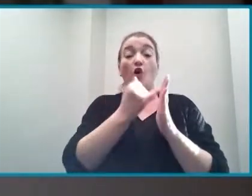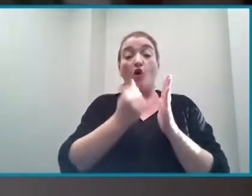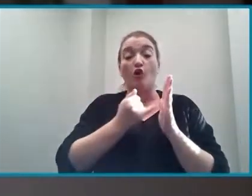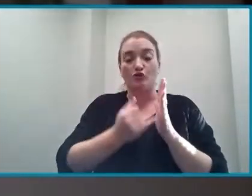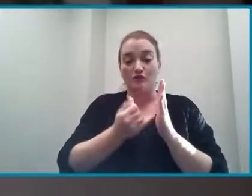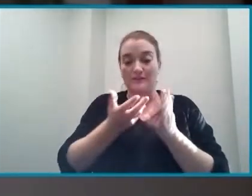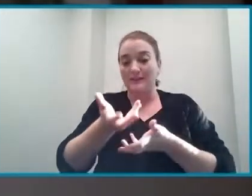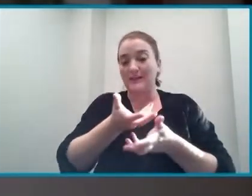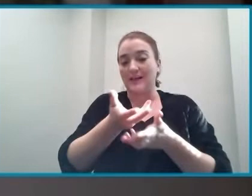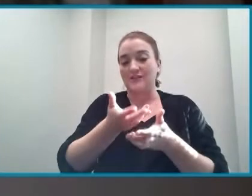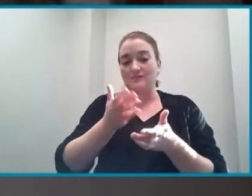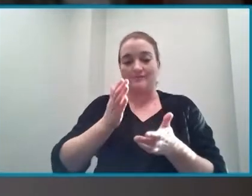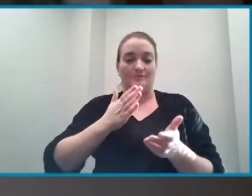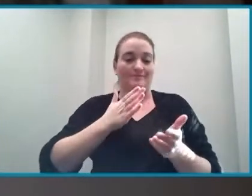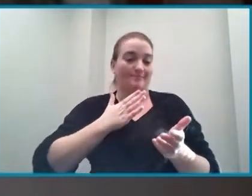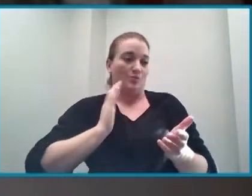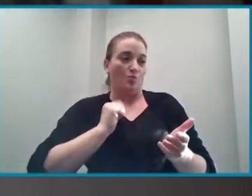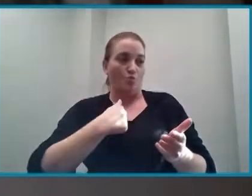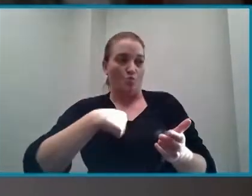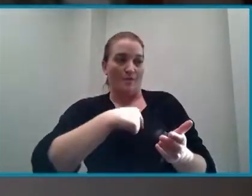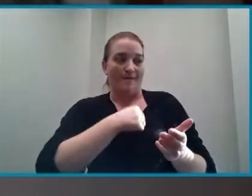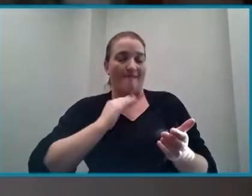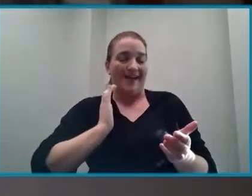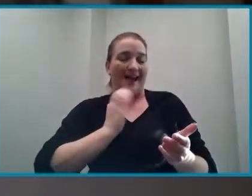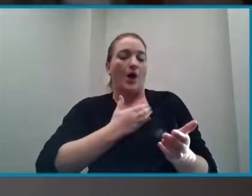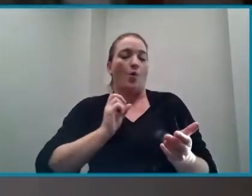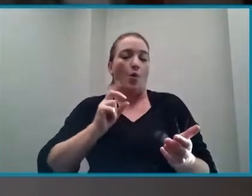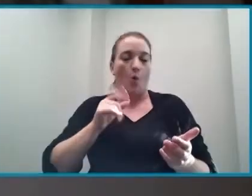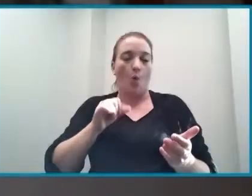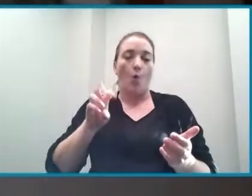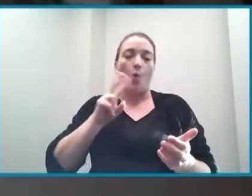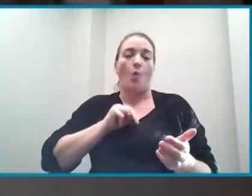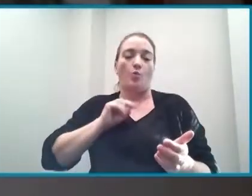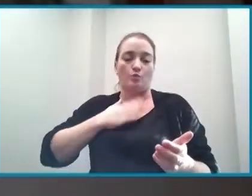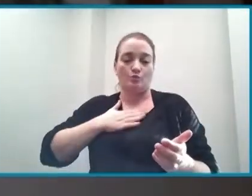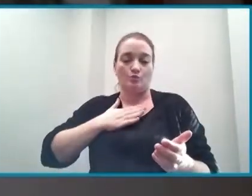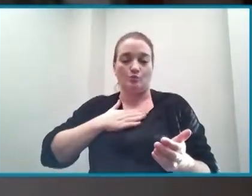that works specifically in connecting to our San Diego